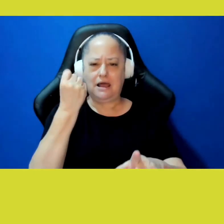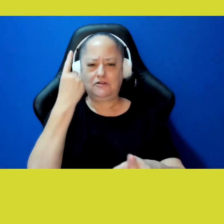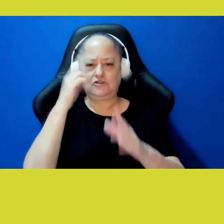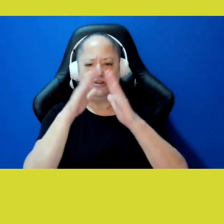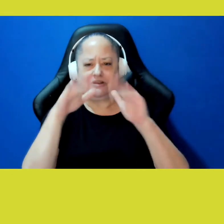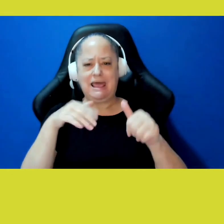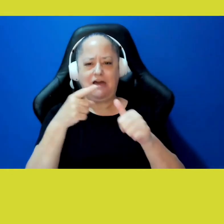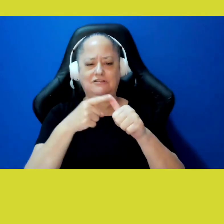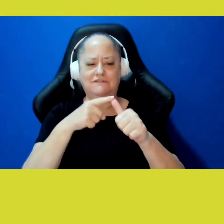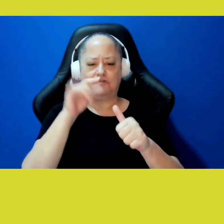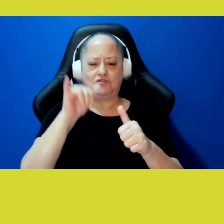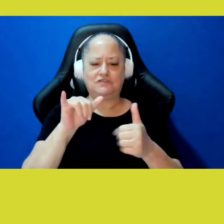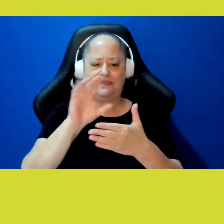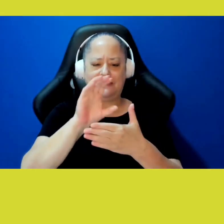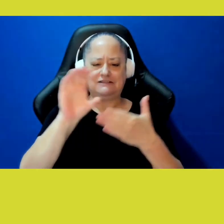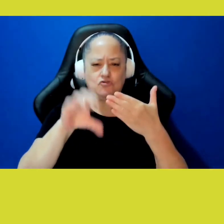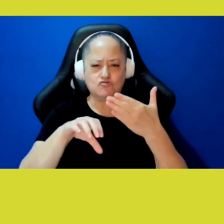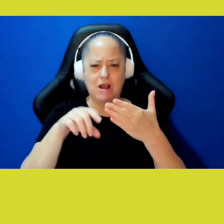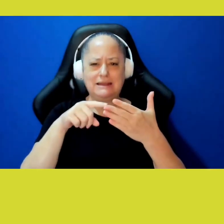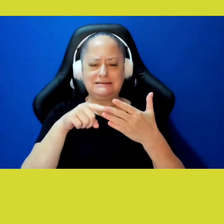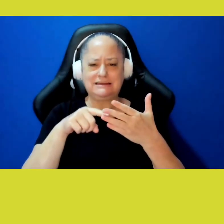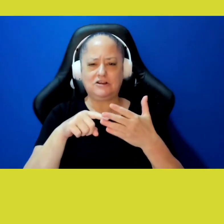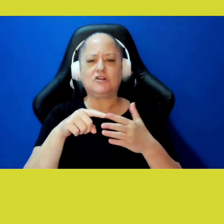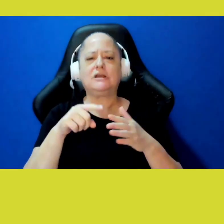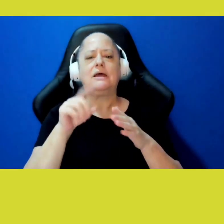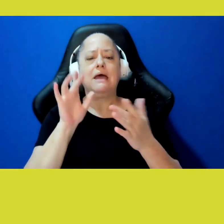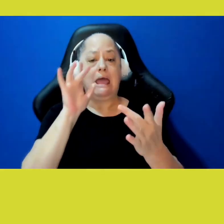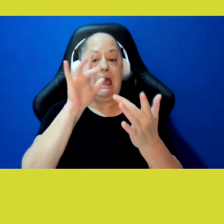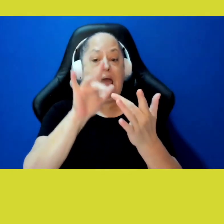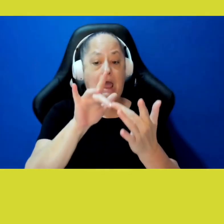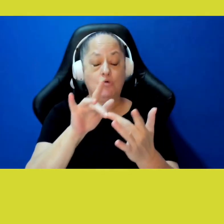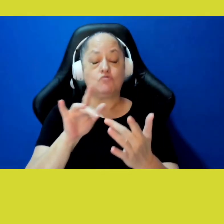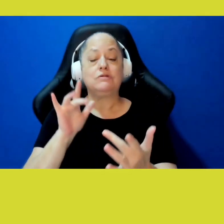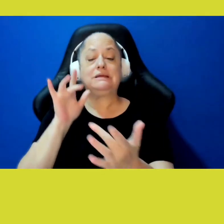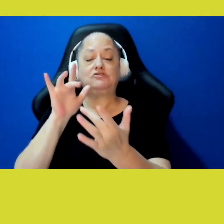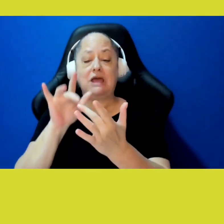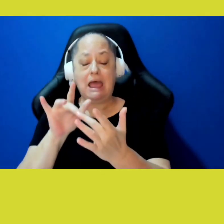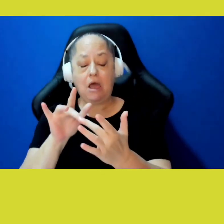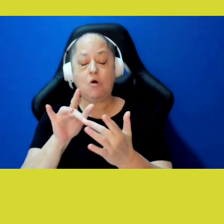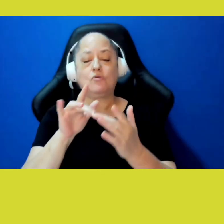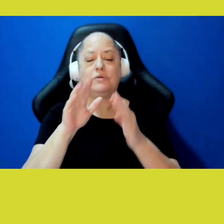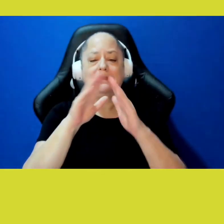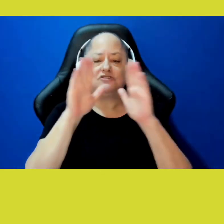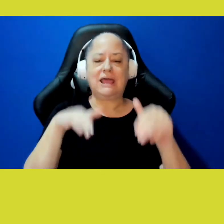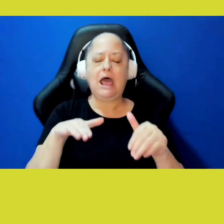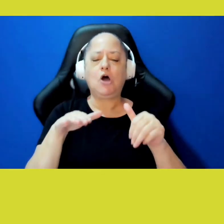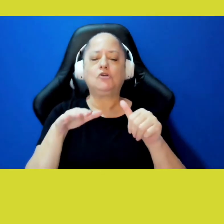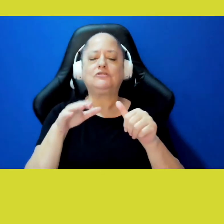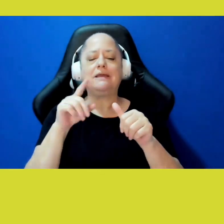criteria and that's what it does. And outreach is outreach and Housing First is really permanent housing with